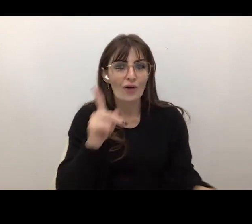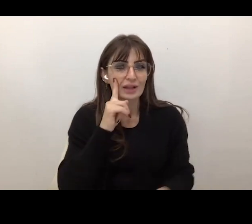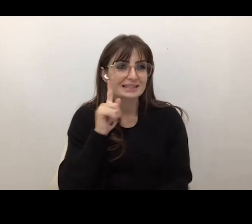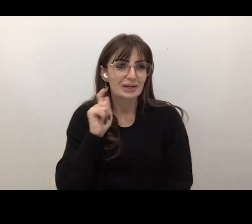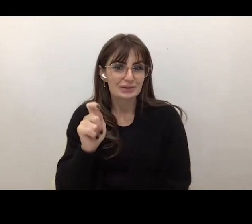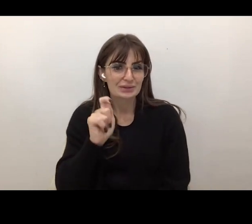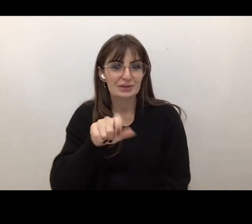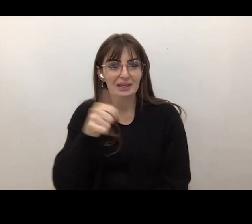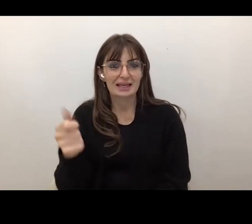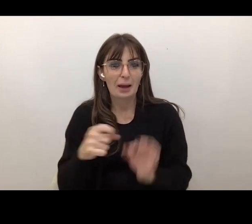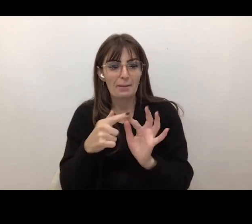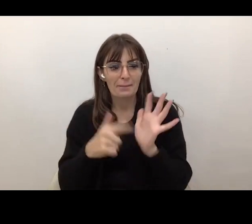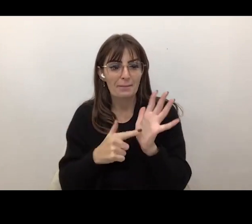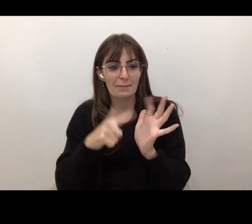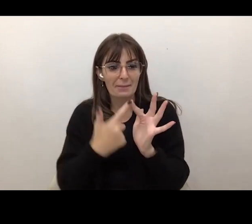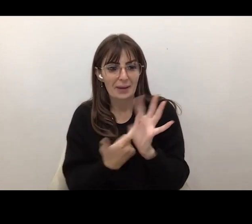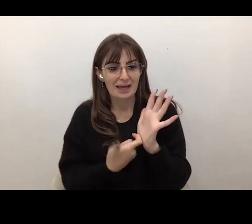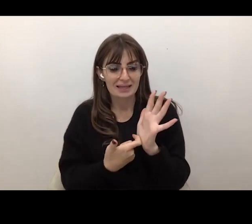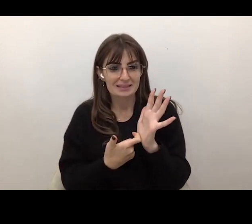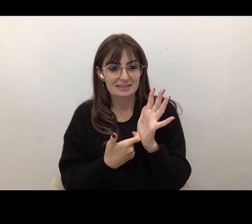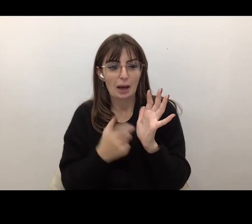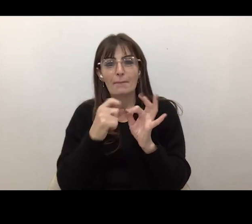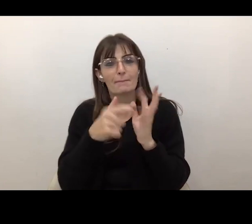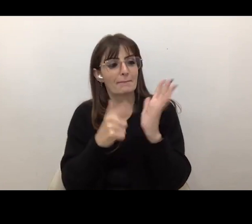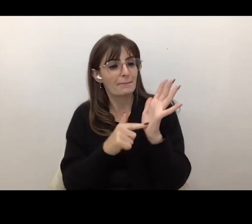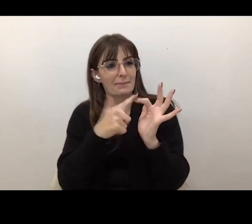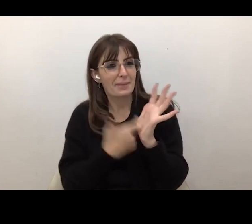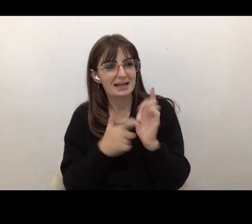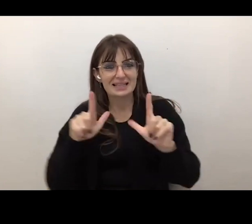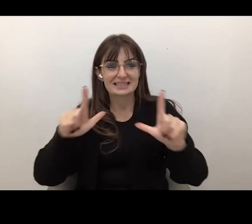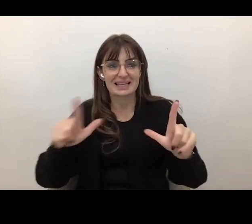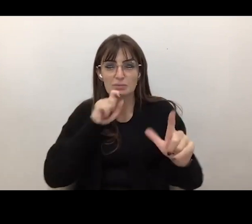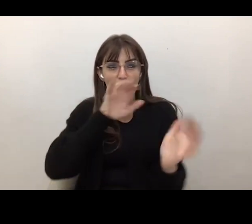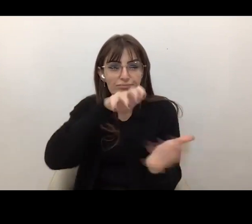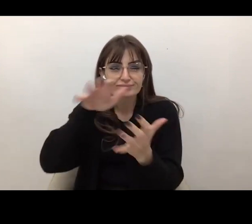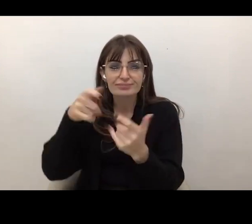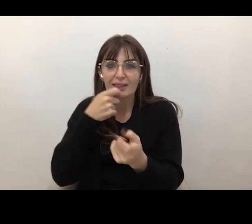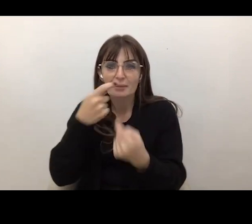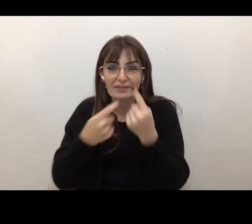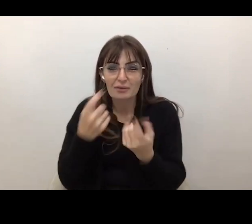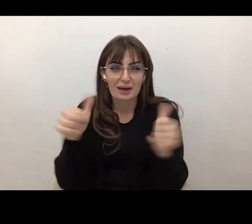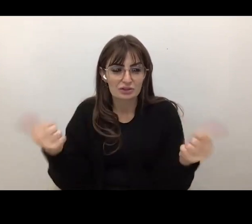is called butter scenes, where we will collect some data together. I will give you all just